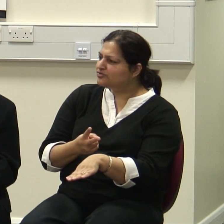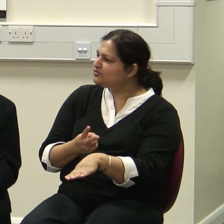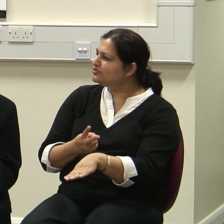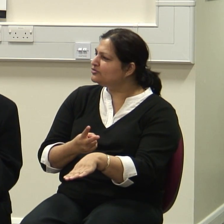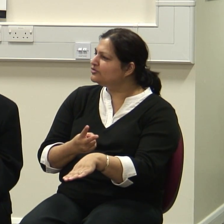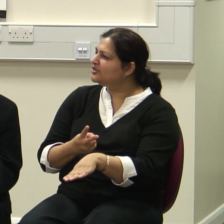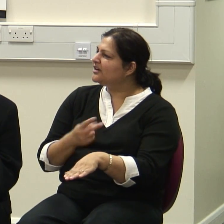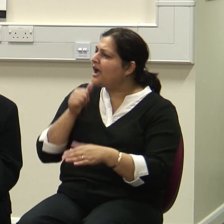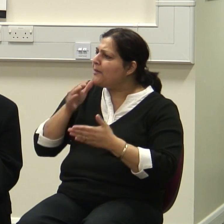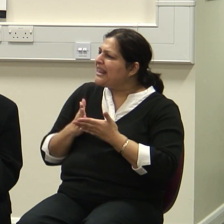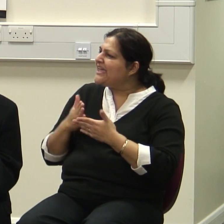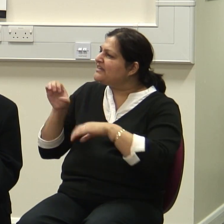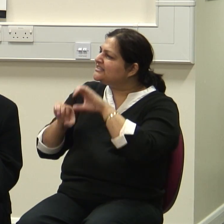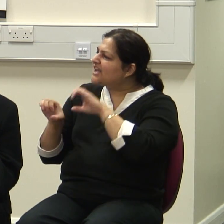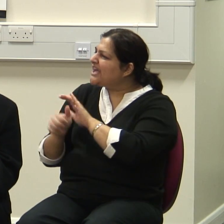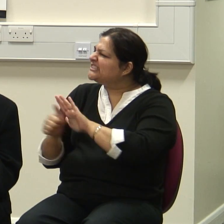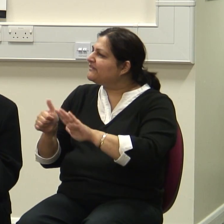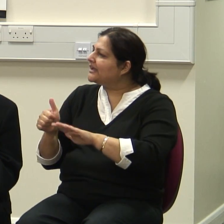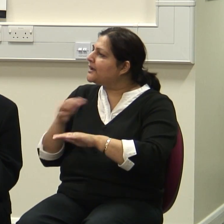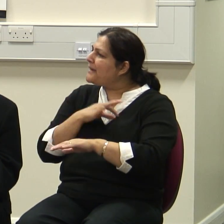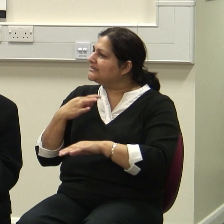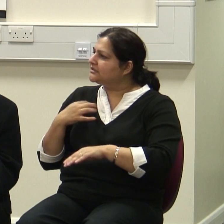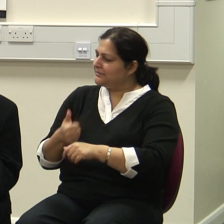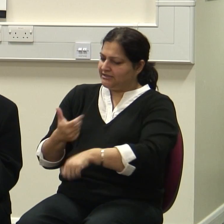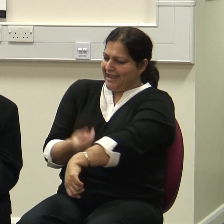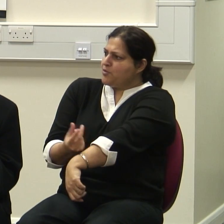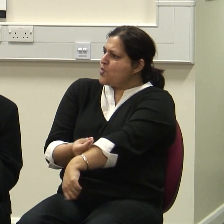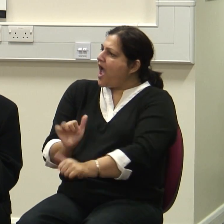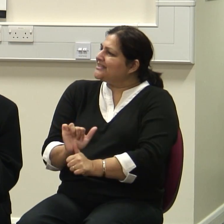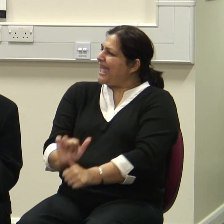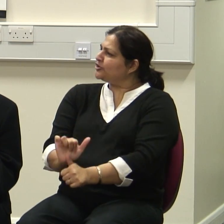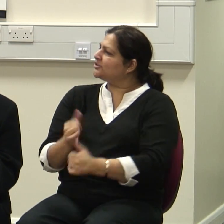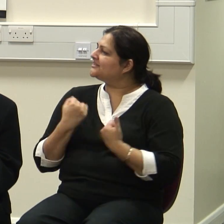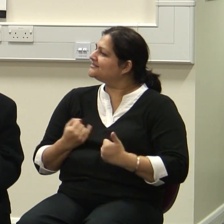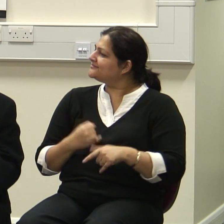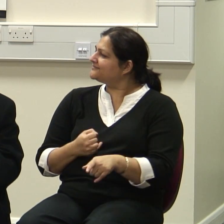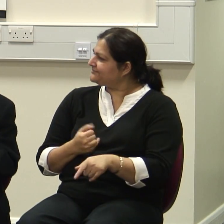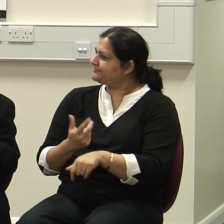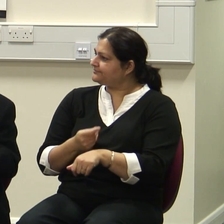you'll have it immunised against diseases, but what are you going to do with your 22